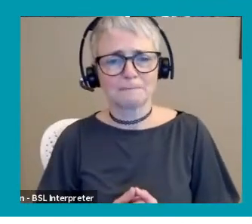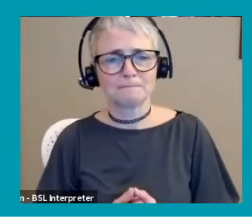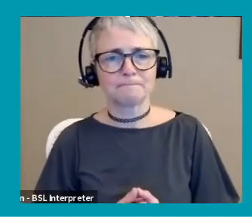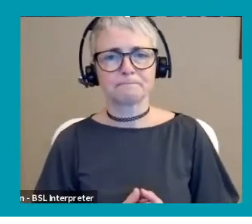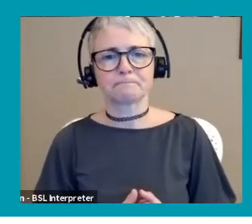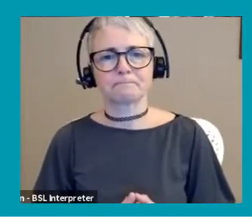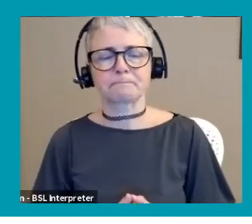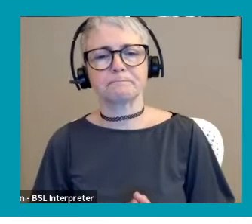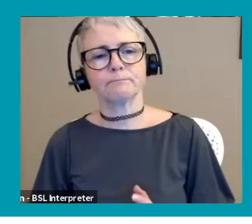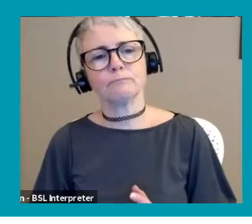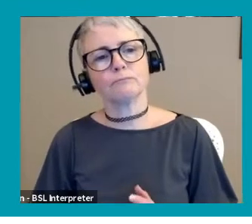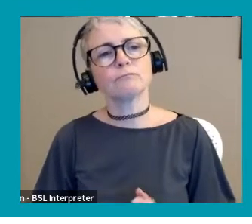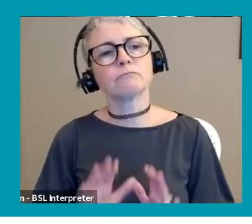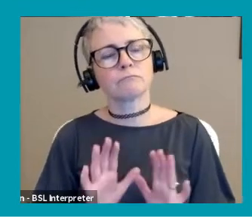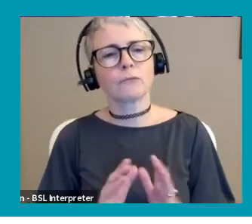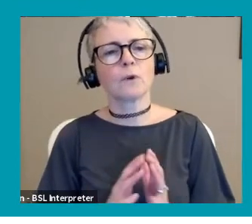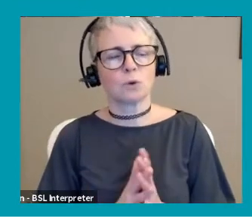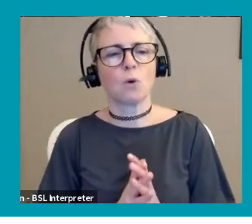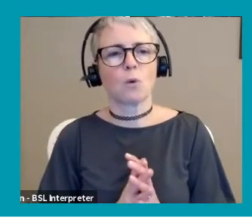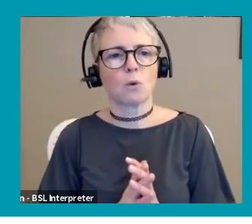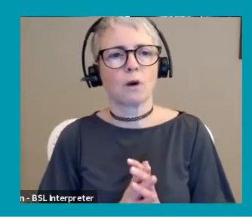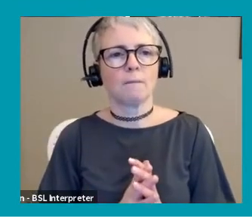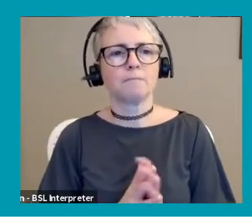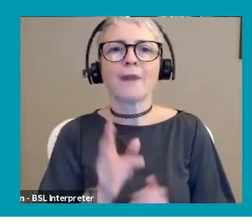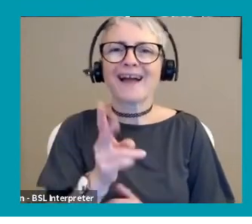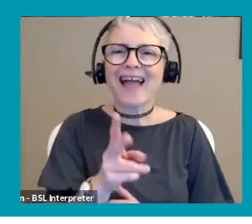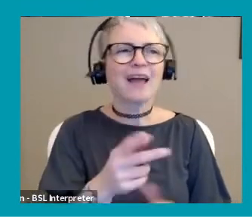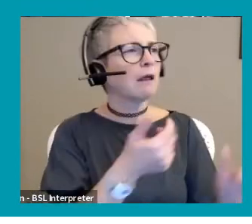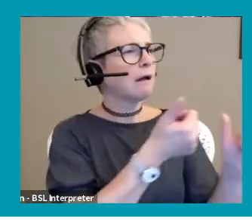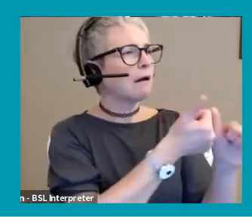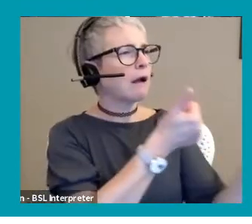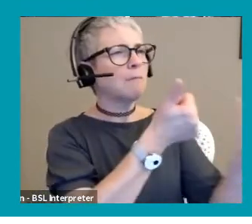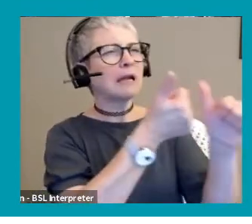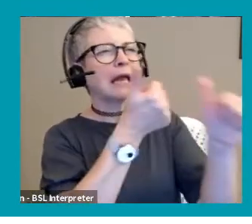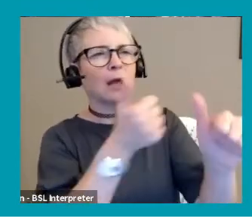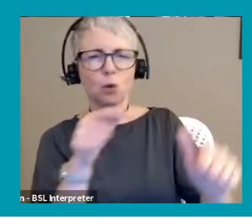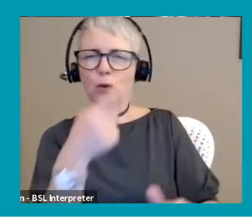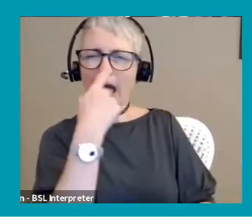So looking into researching disability friendly employers. inclusion. Actively seek out